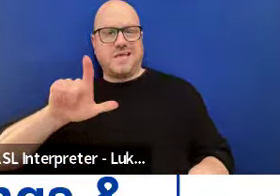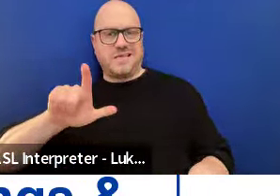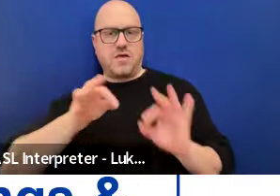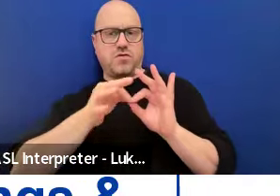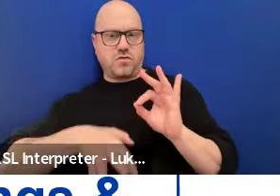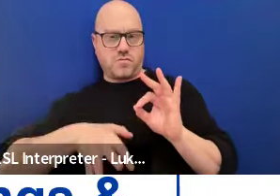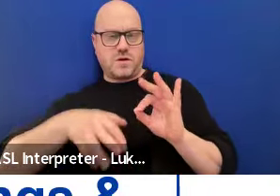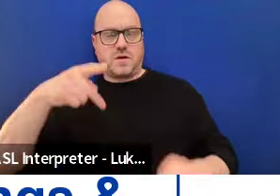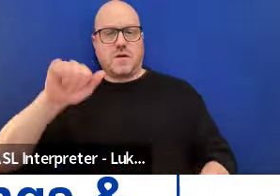ONE MORE TIME?